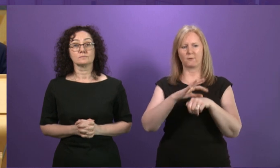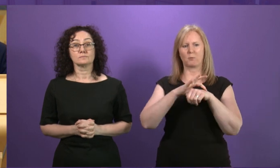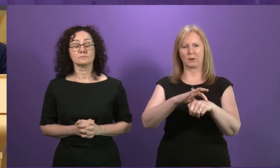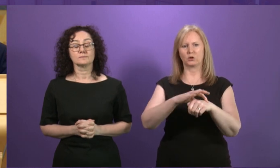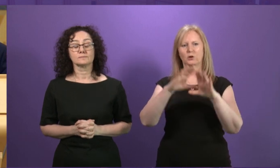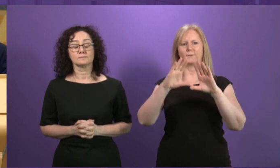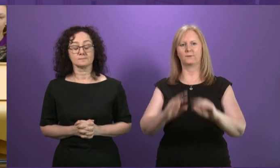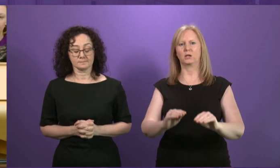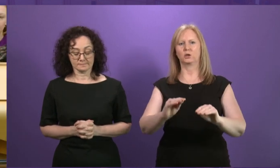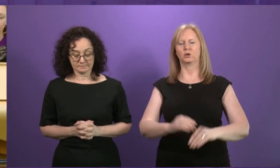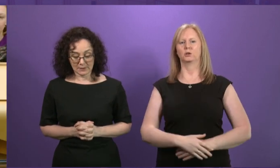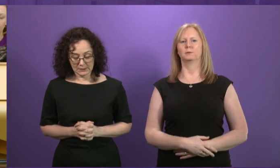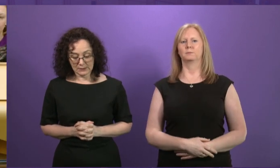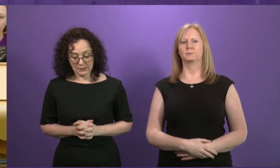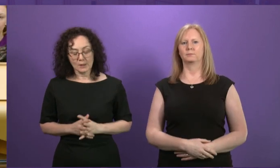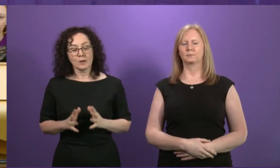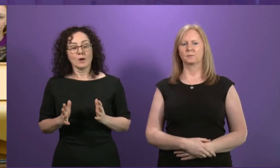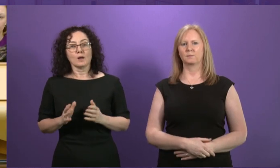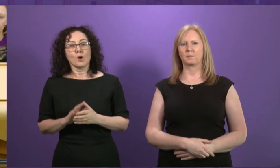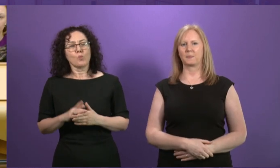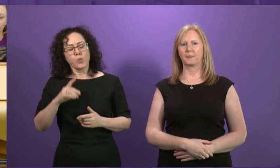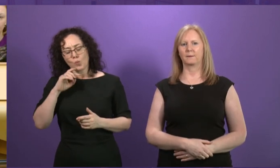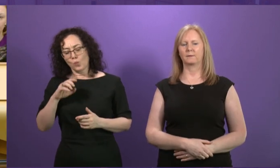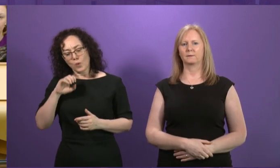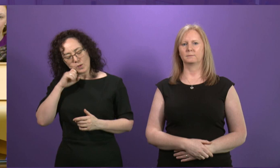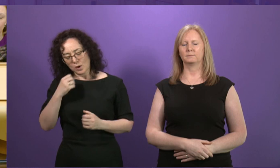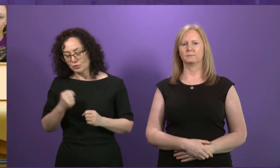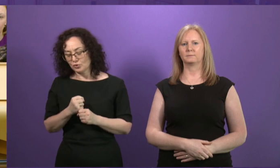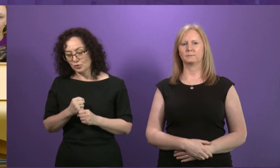The First Minister (Nicola Sturgeon): We will do everything, as we always do in